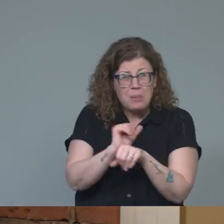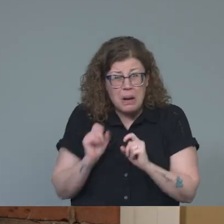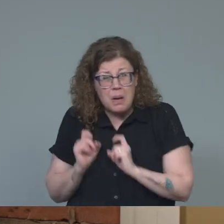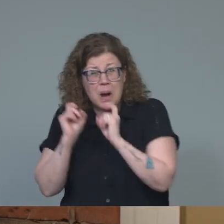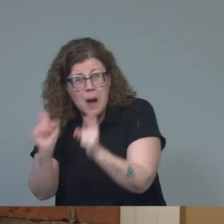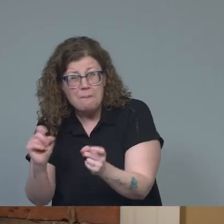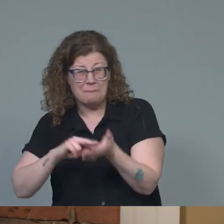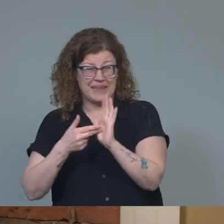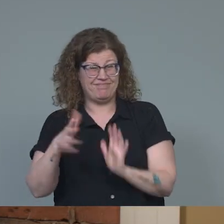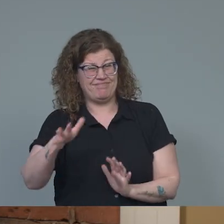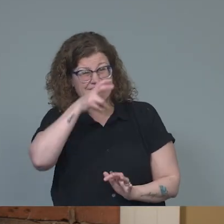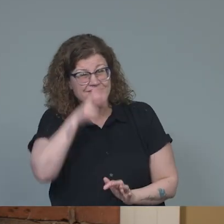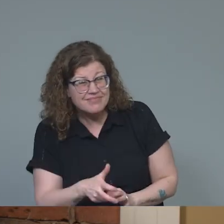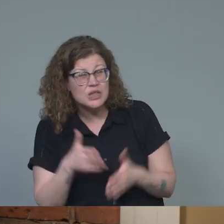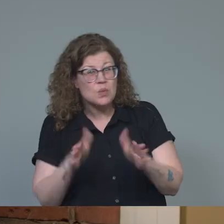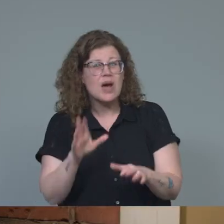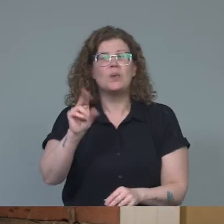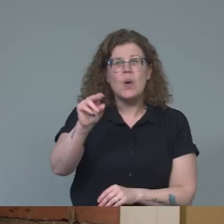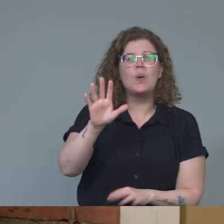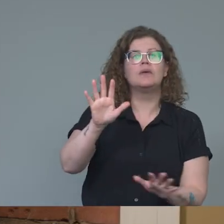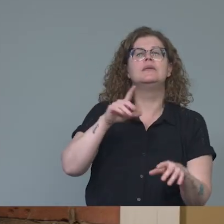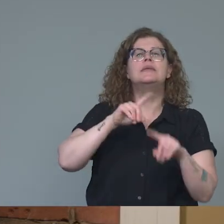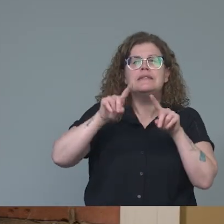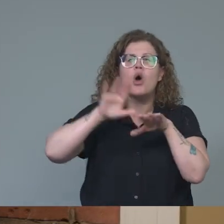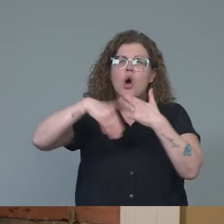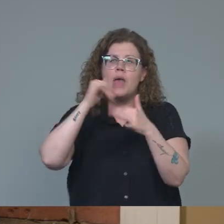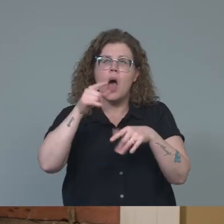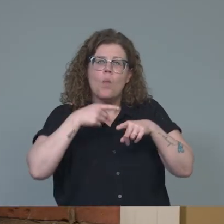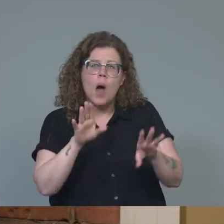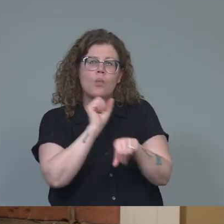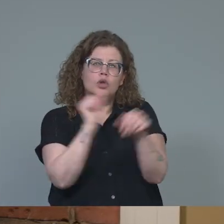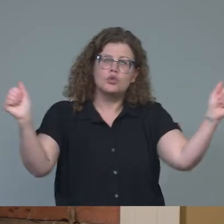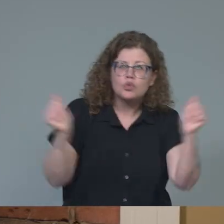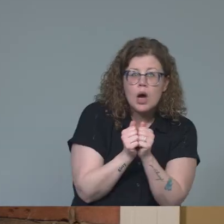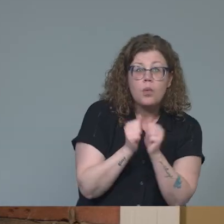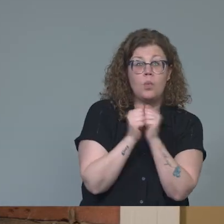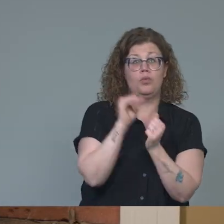or tutelage of an artist and the artist takes all of their contributions and compiles them and puts